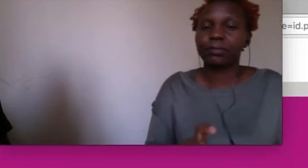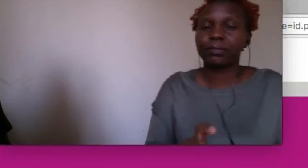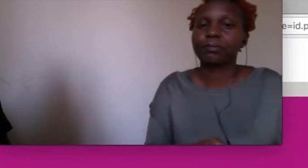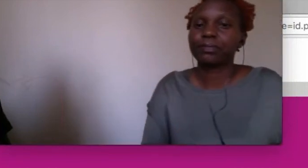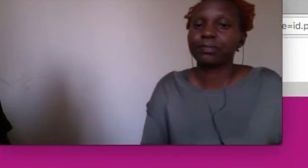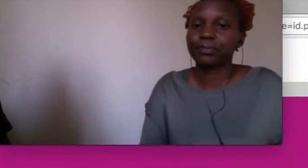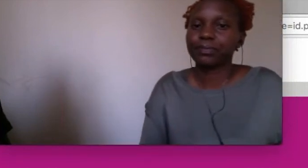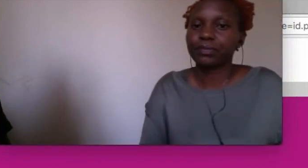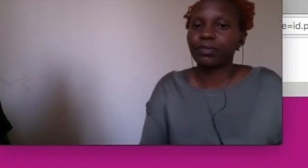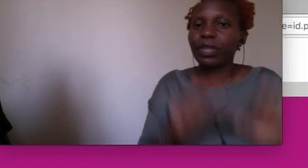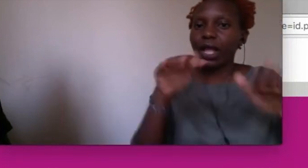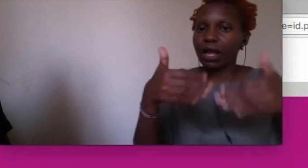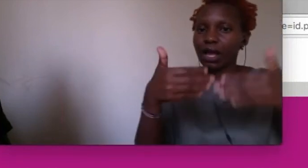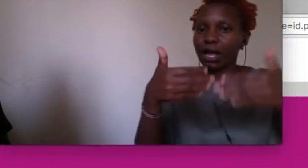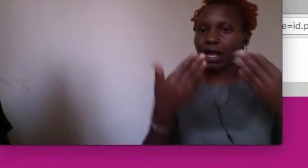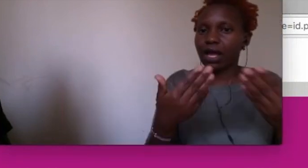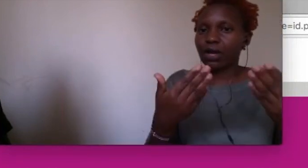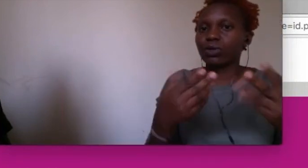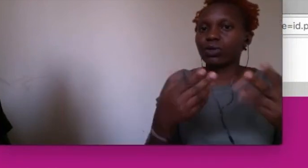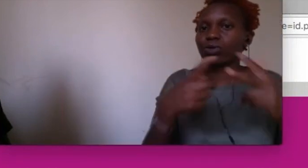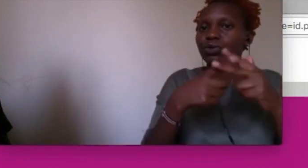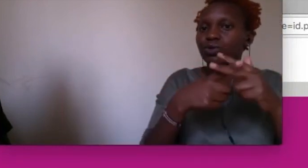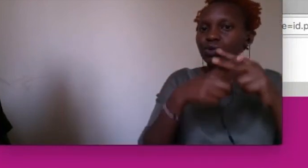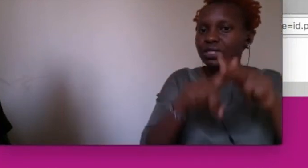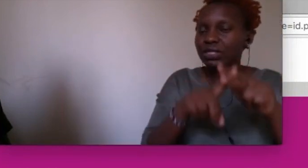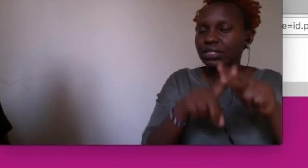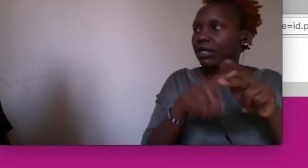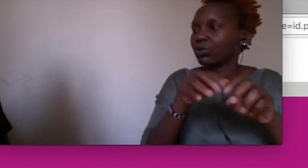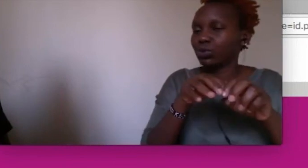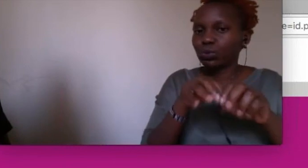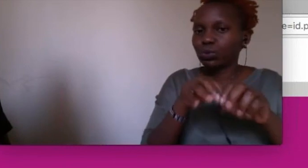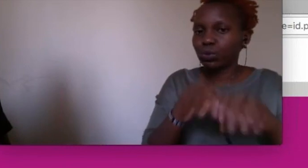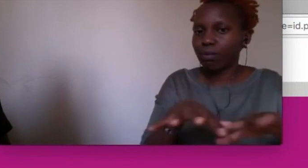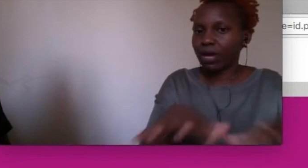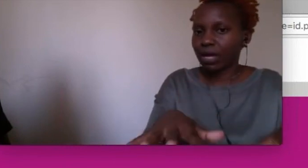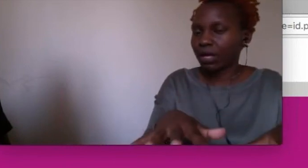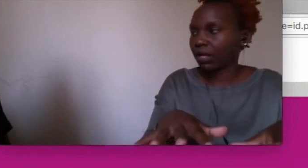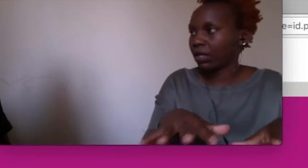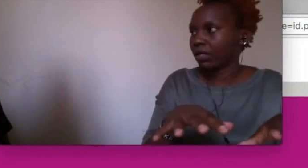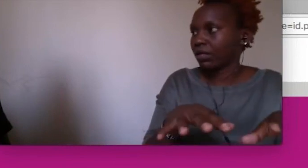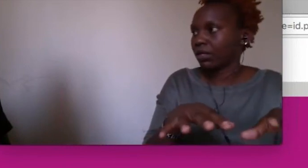How did you first begin to promote it? The question doesn't specify